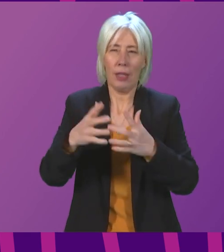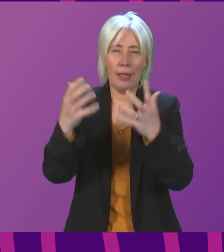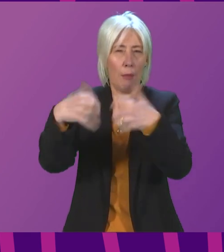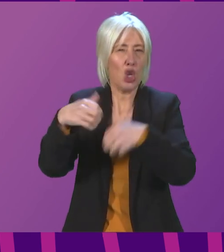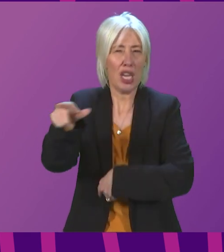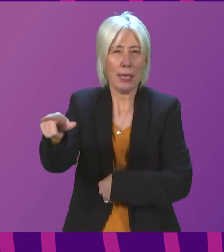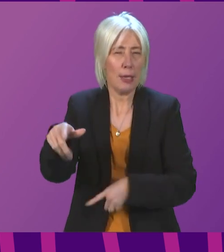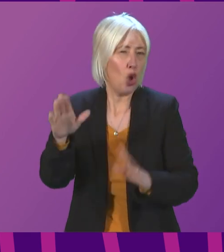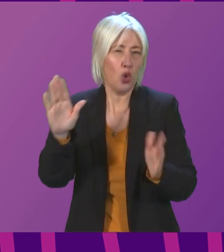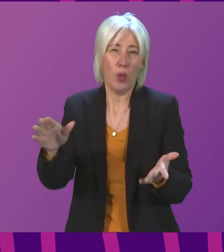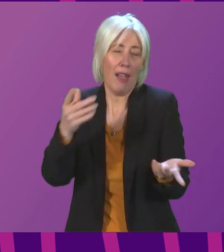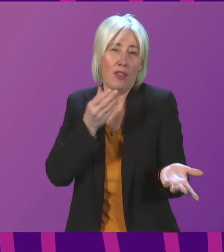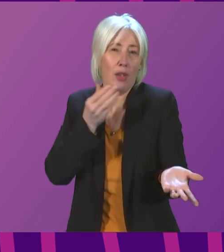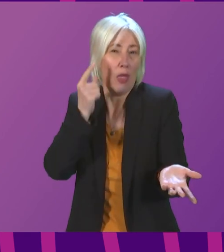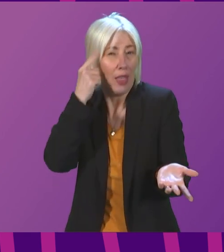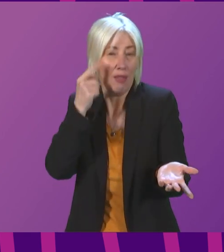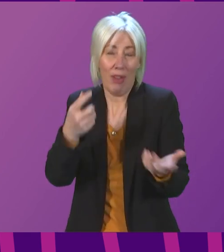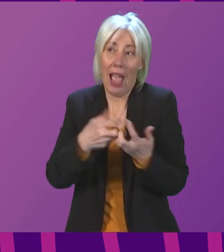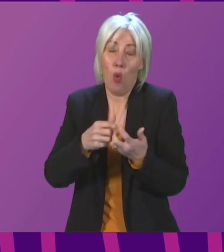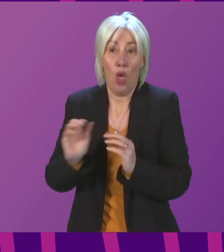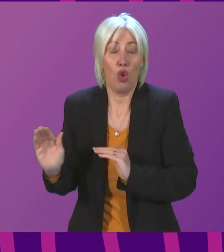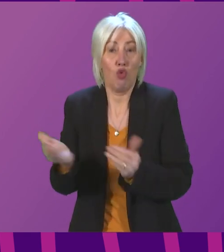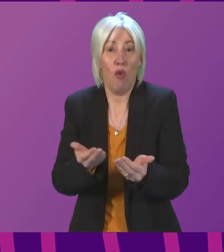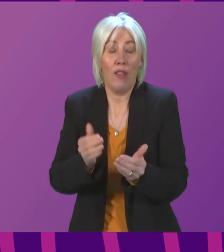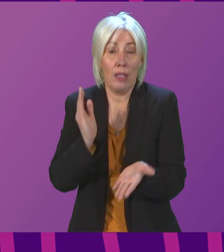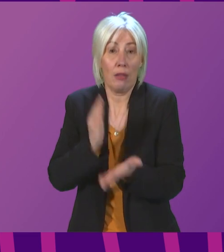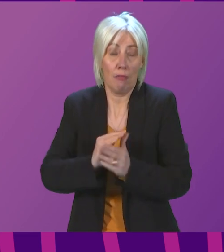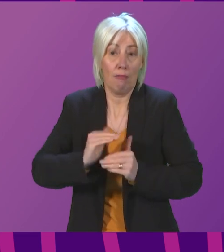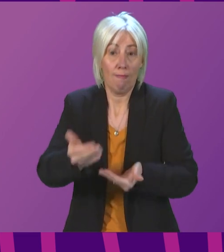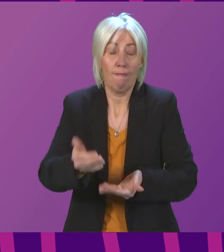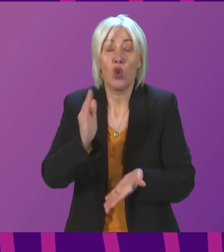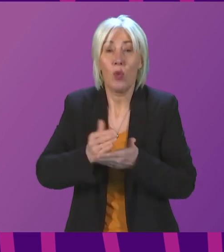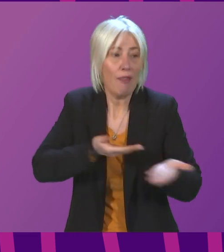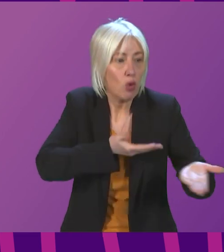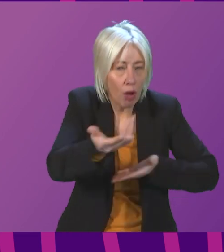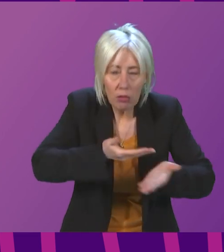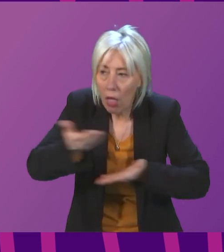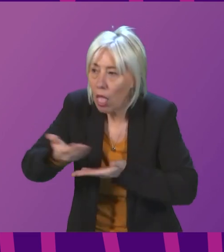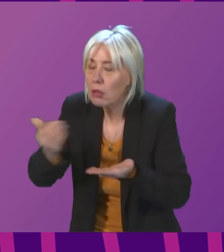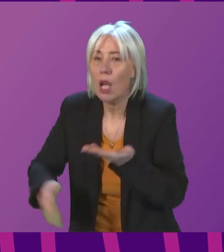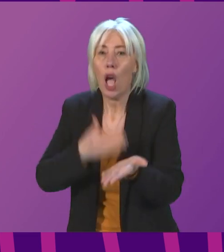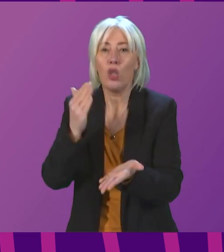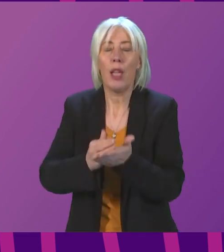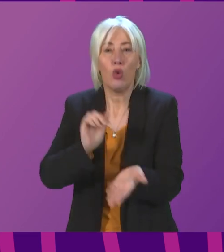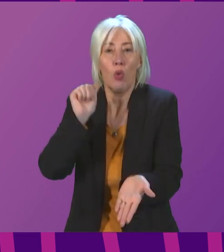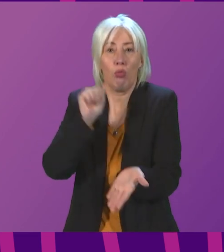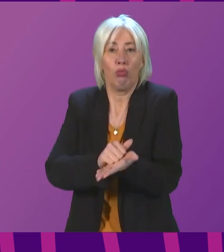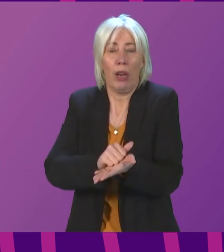We have to reflect that in how those services are delivered in future, and it is right that we consult properly so that we come to the right balanced decisions.